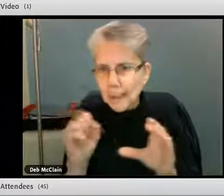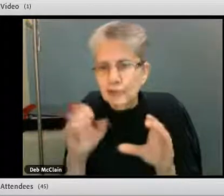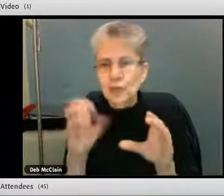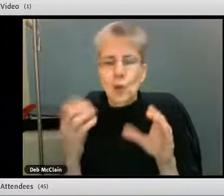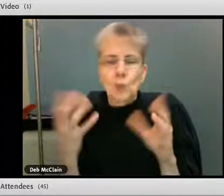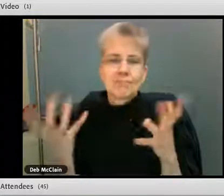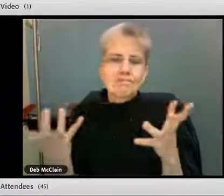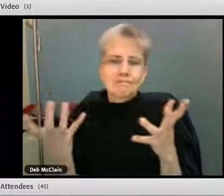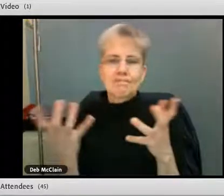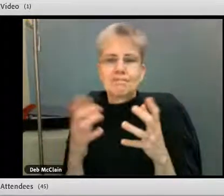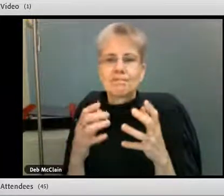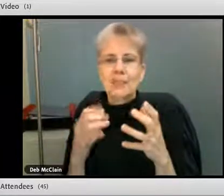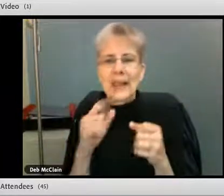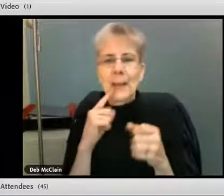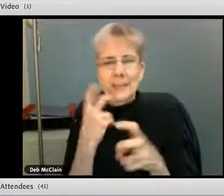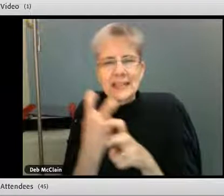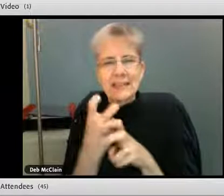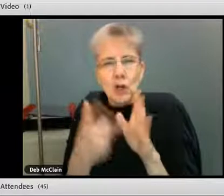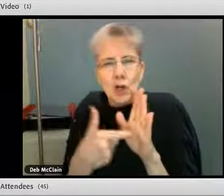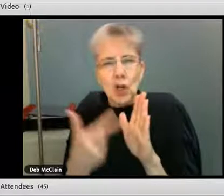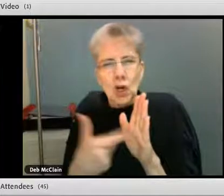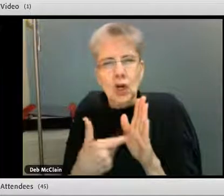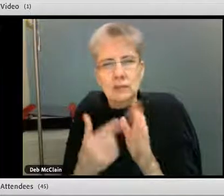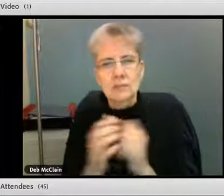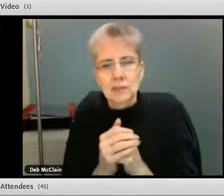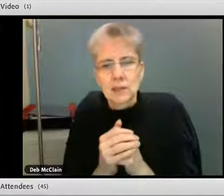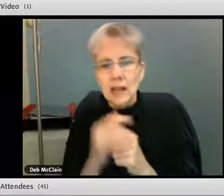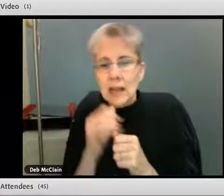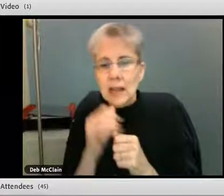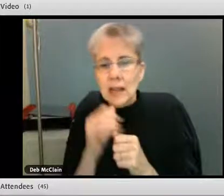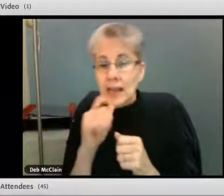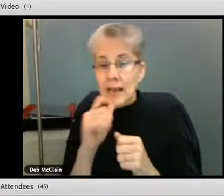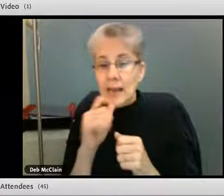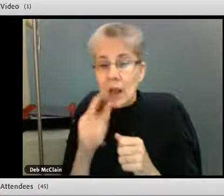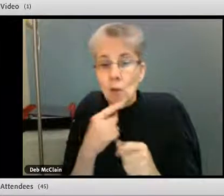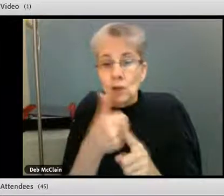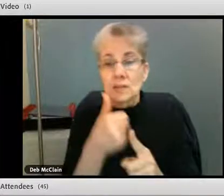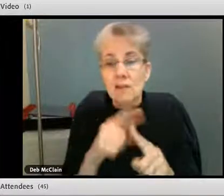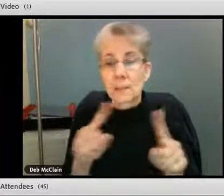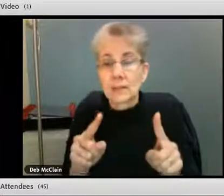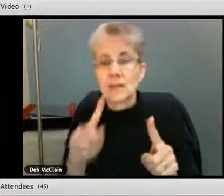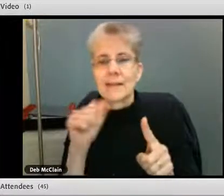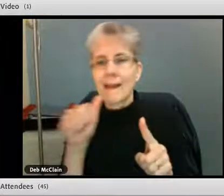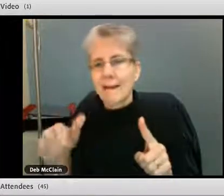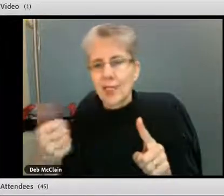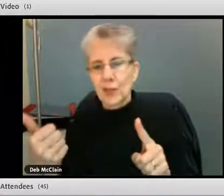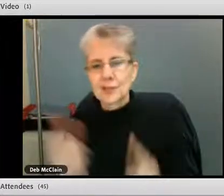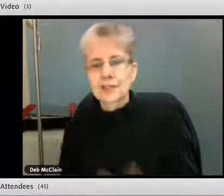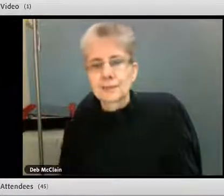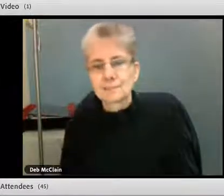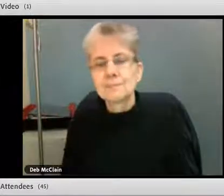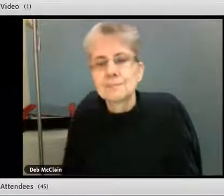She's saying not only herself, but not others. And so you do need to be careful and make sure people are comfortable